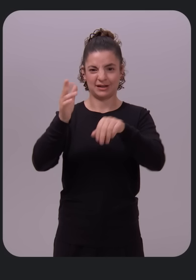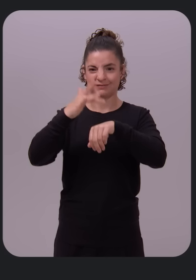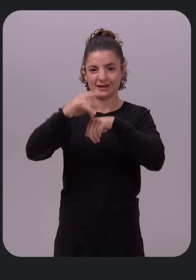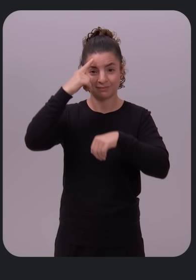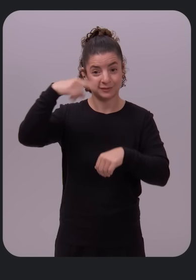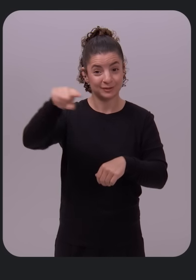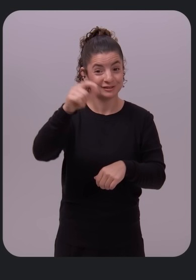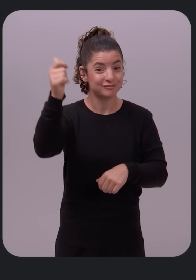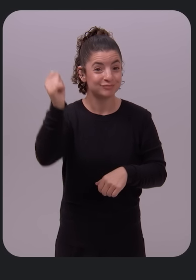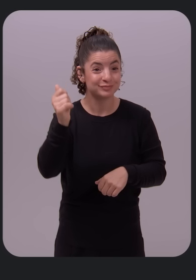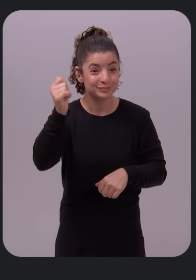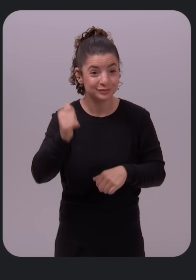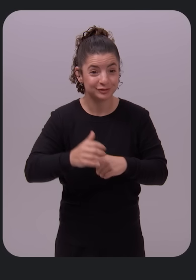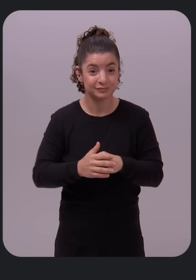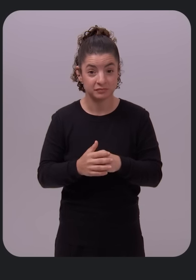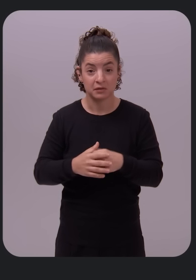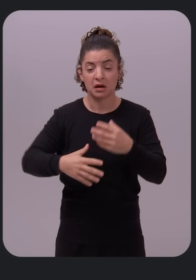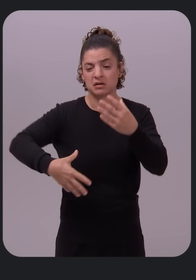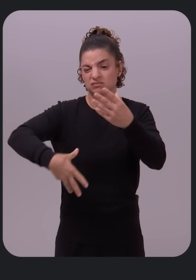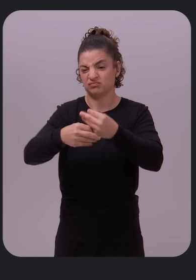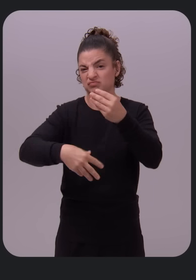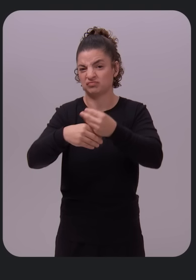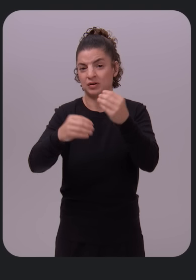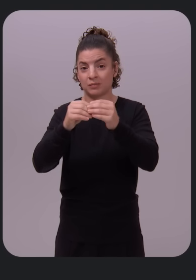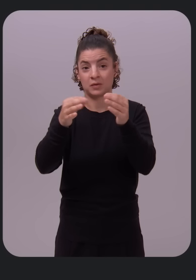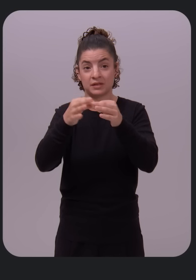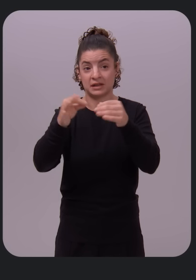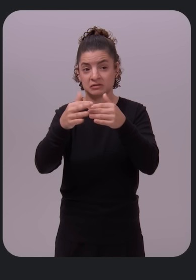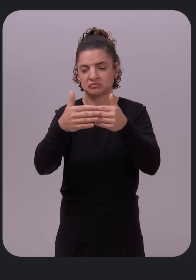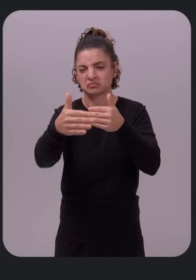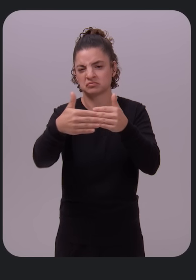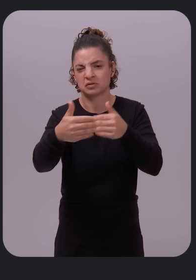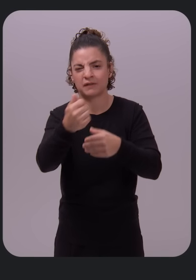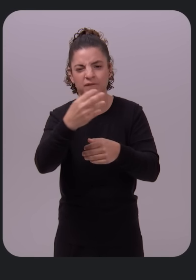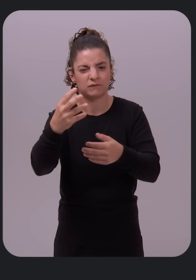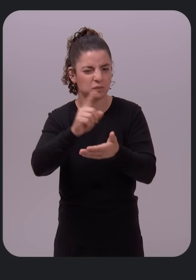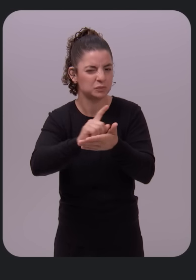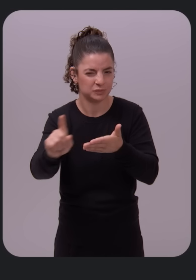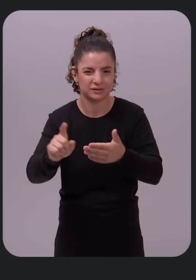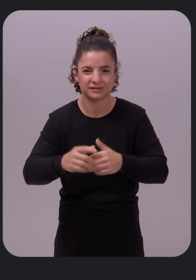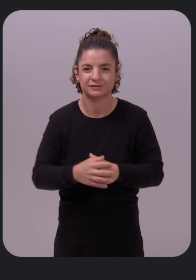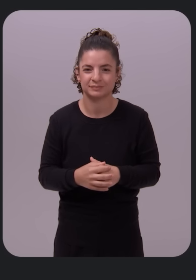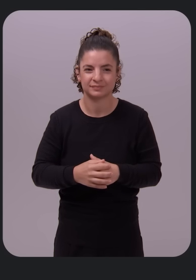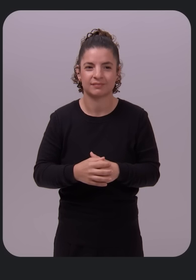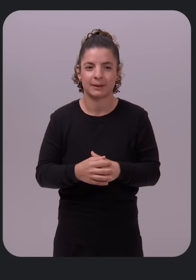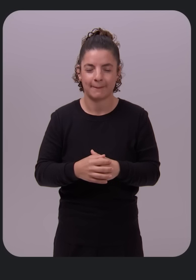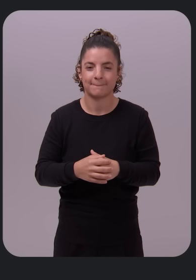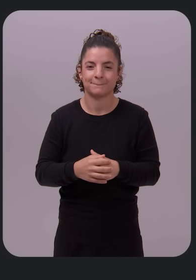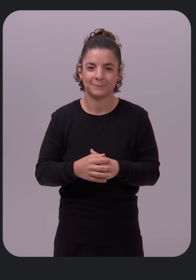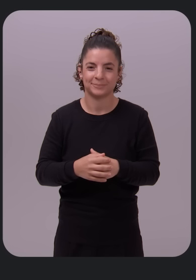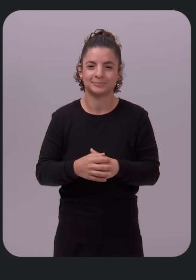available for subscribers, with more languages rolling out in the next few weeks.